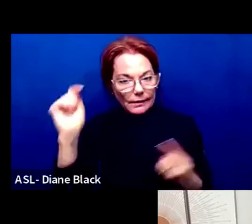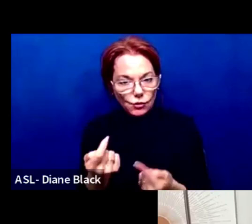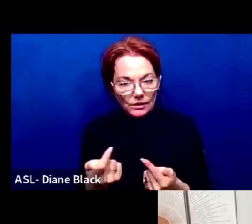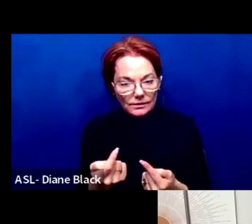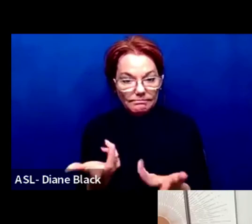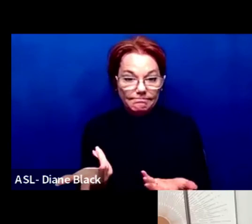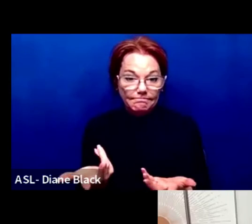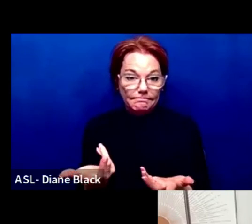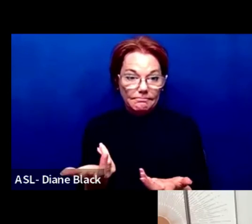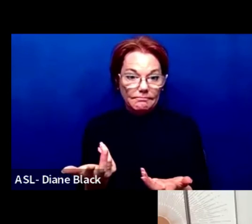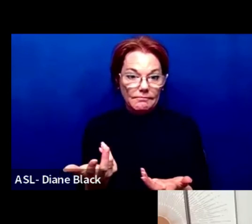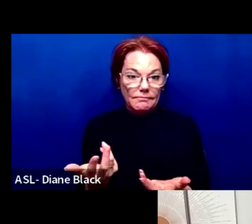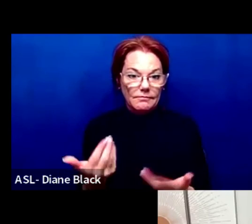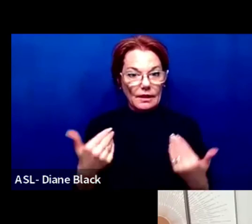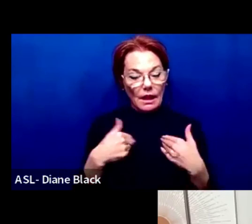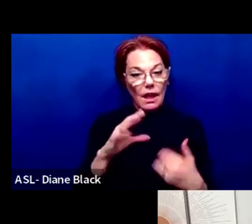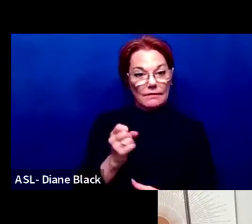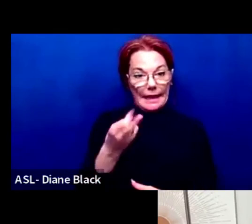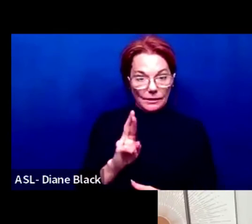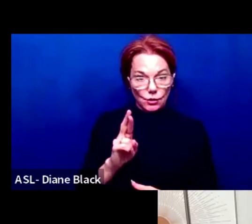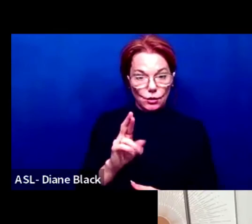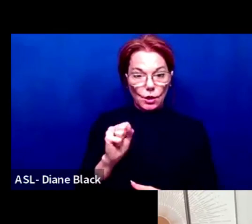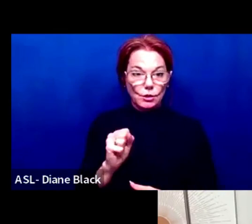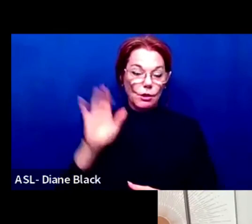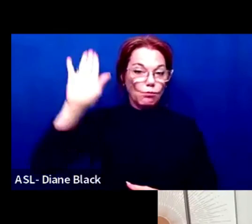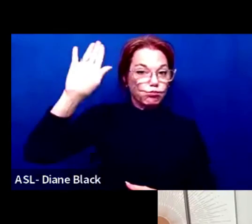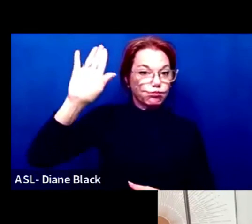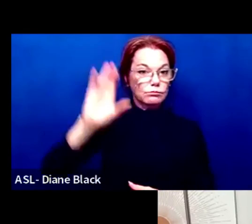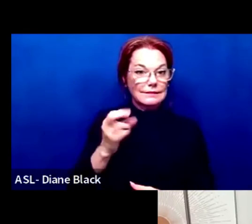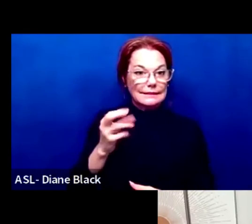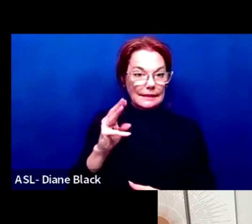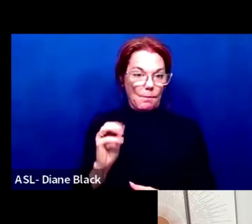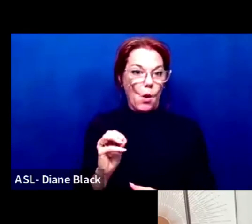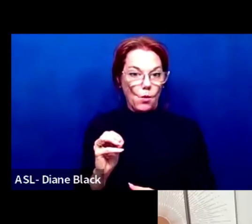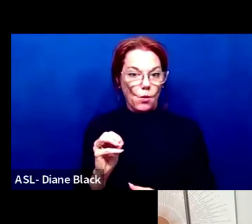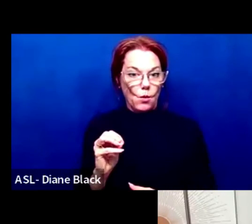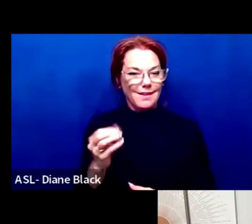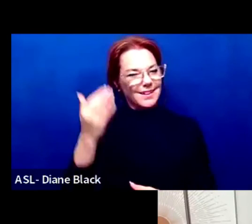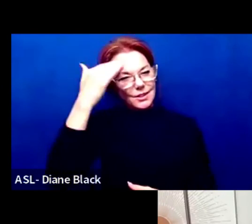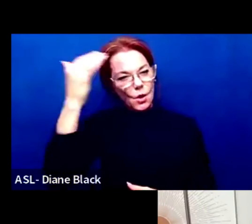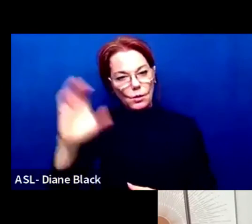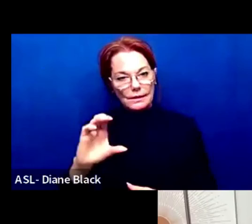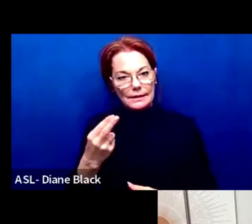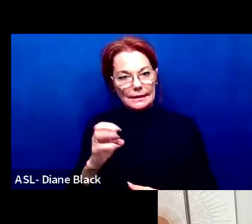know, I have cancer. So I also do chemotherapy. So there's something called chemo brain that rots your brain on top of something that already right in